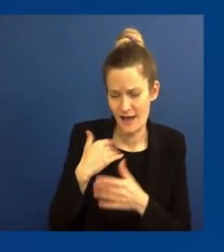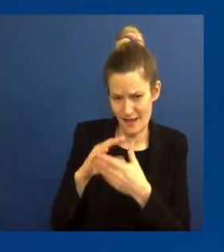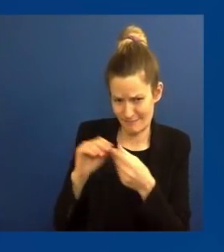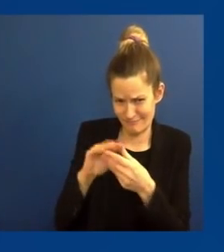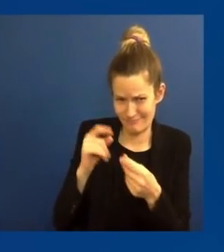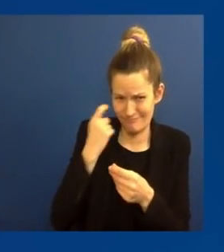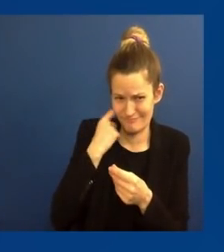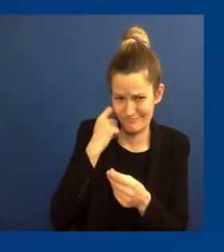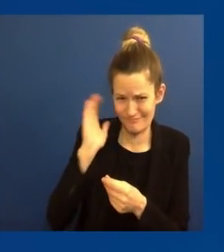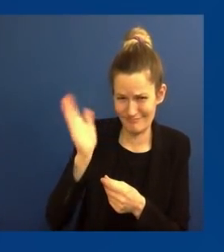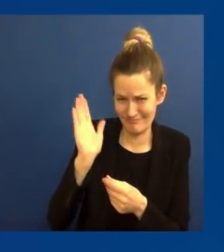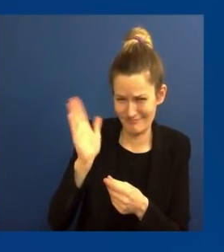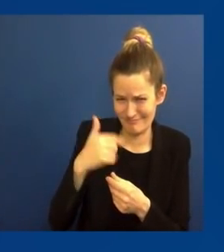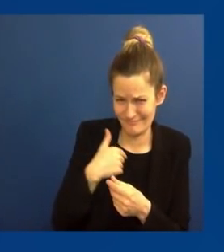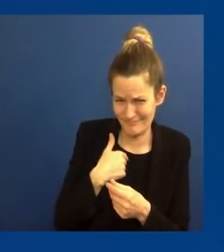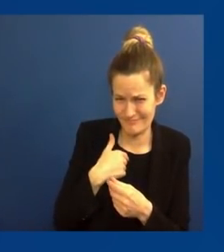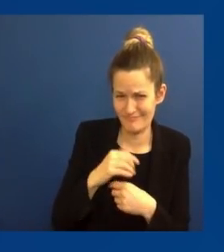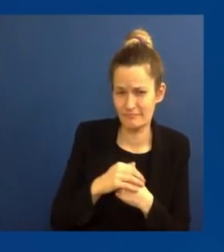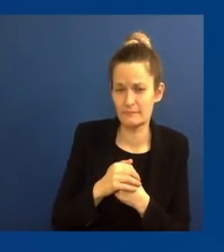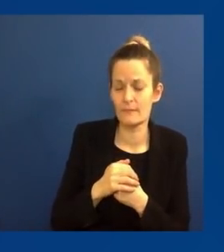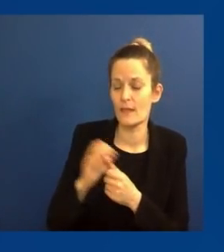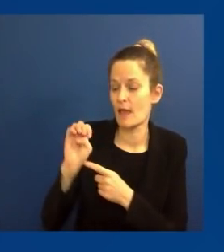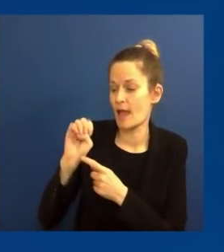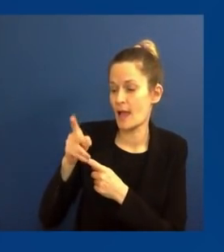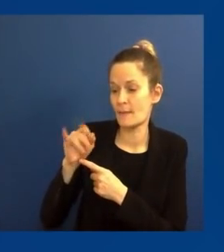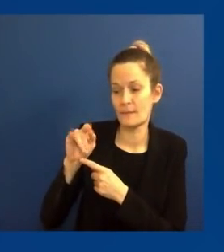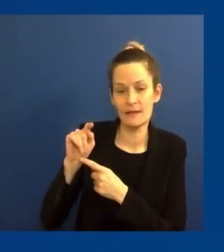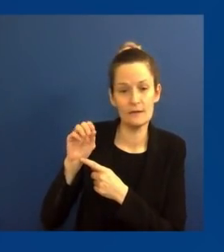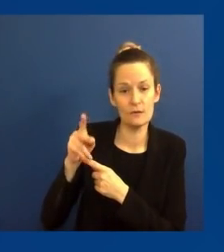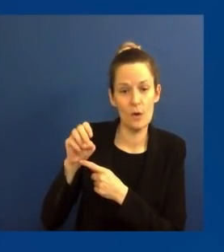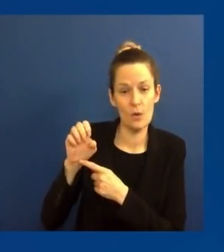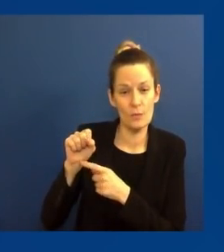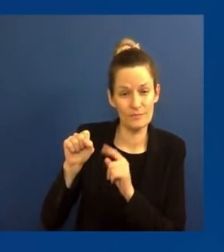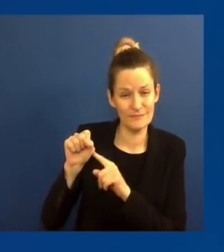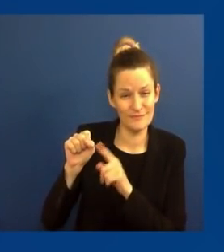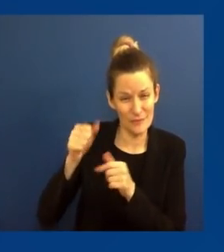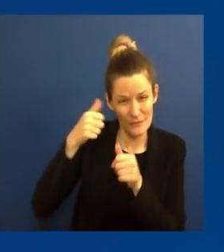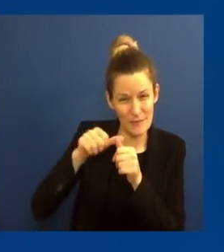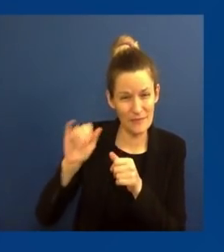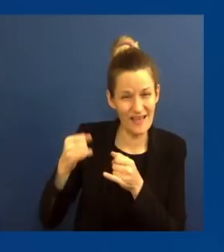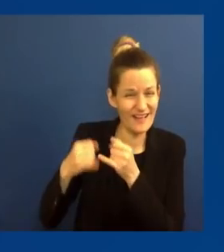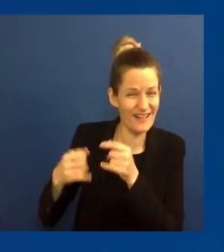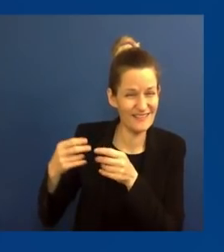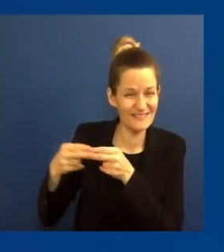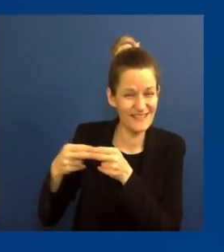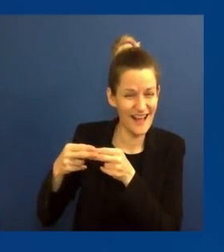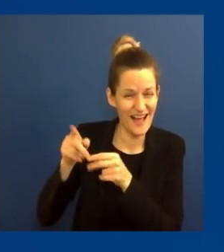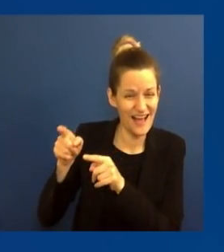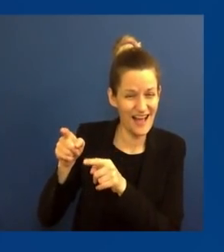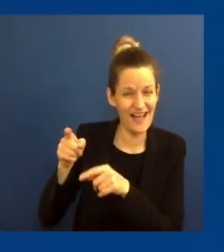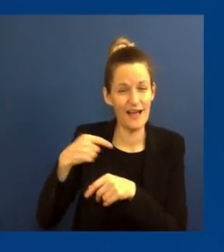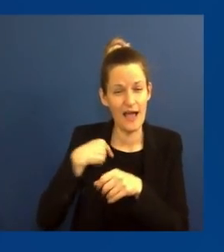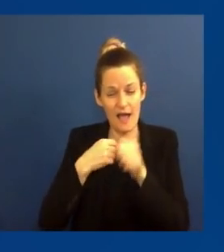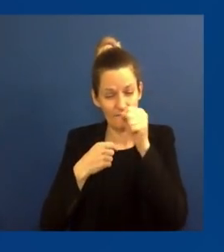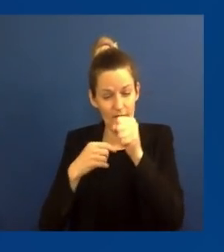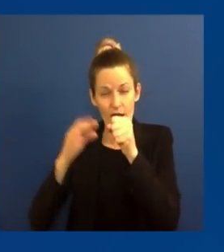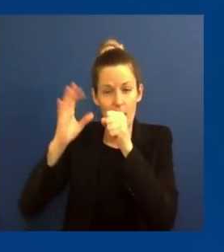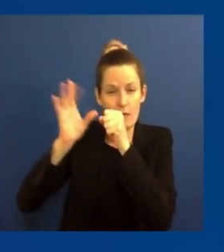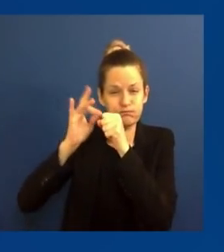on the slide that had all those red circles in them -- it really answers, in part, your question. Because if we get another variant,